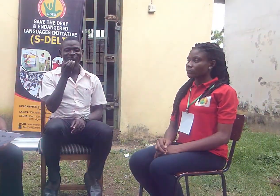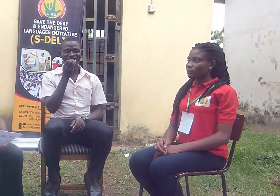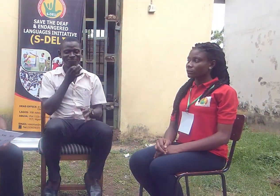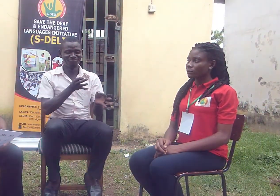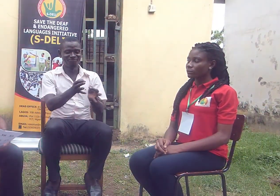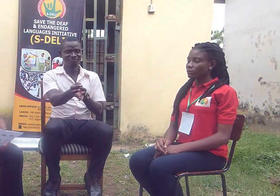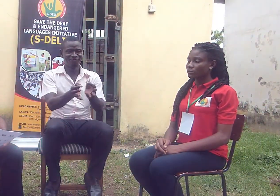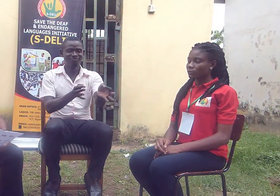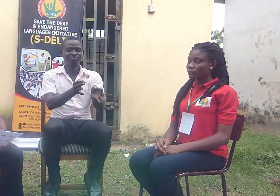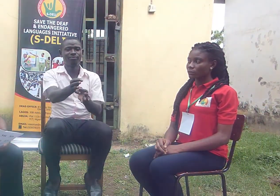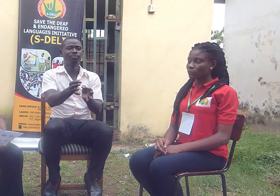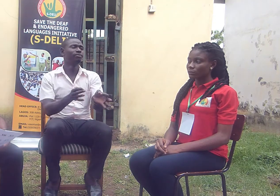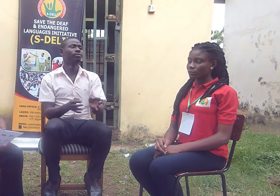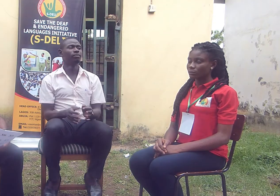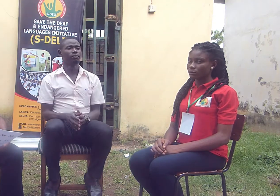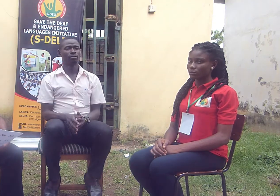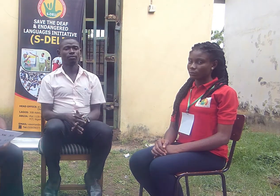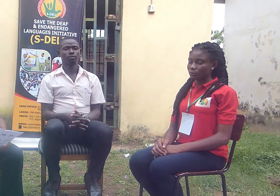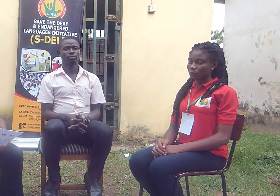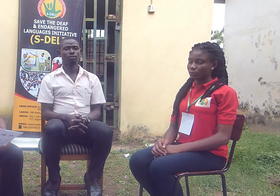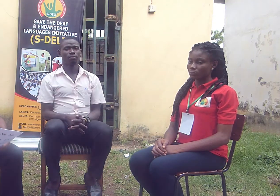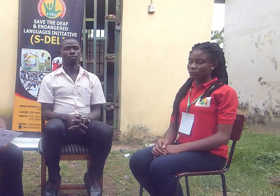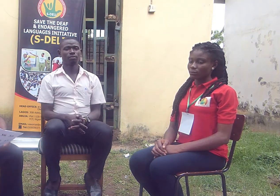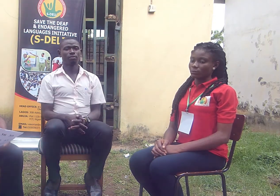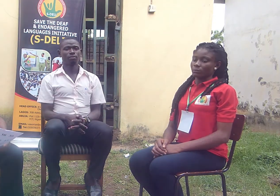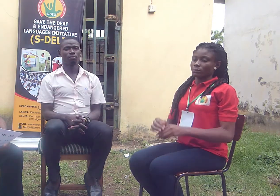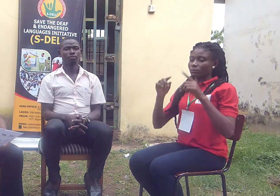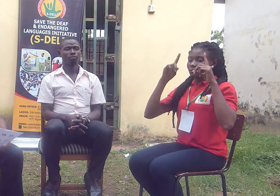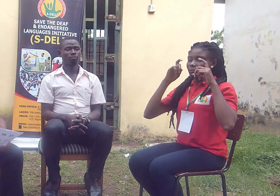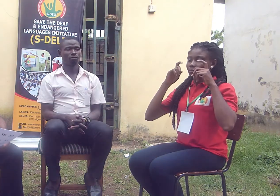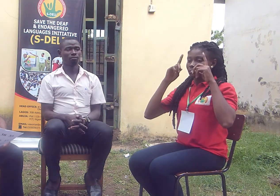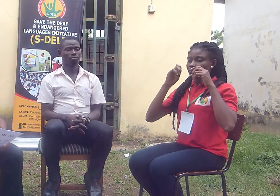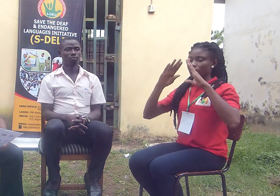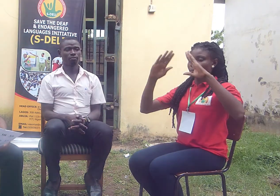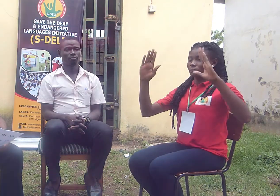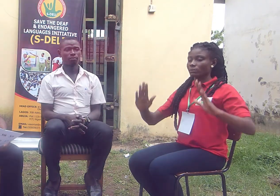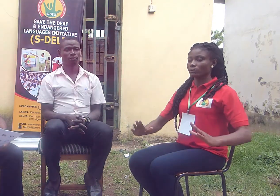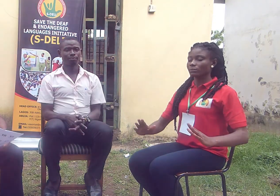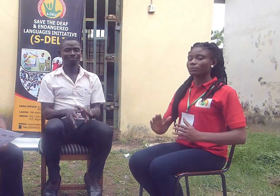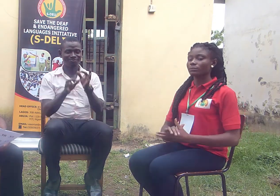working with the deaf communities to document the indigenous varieties that are signed that